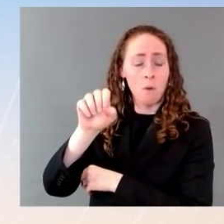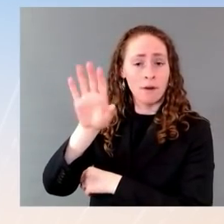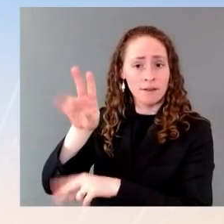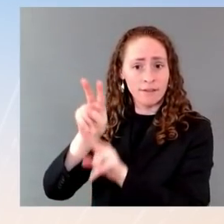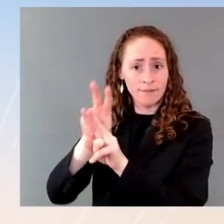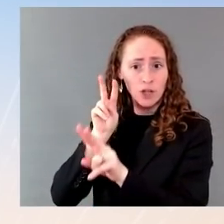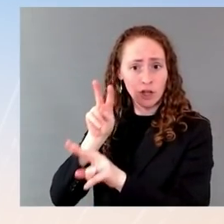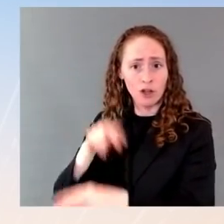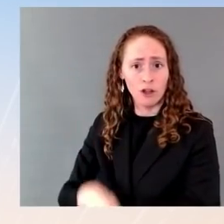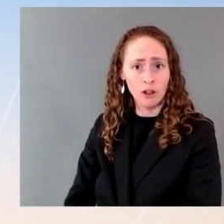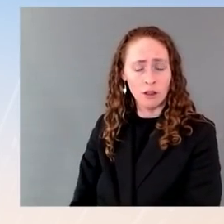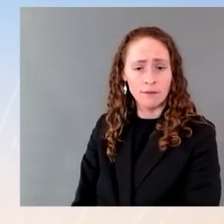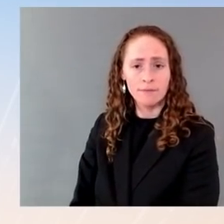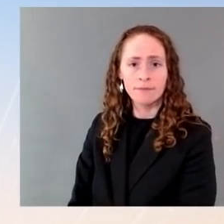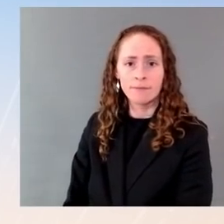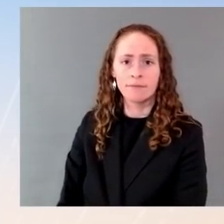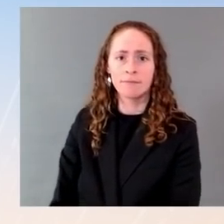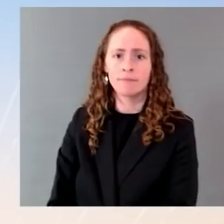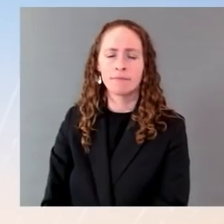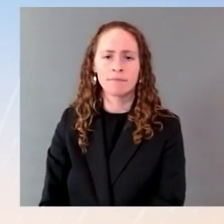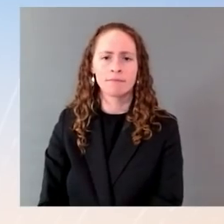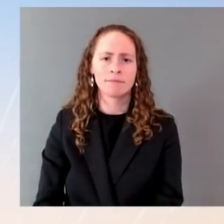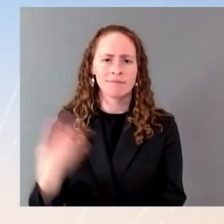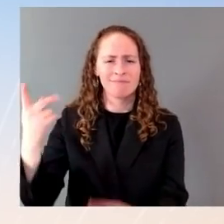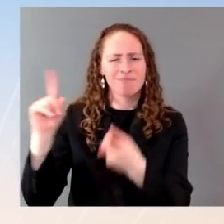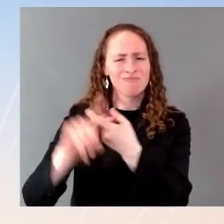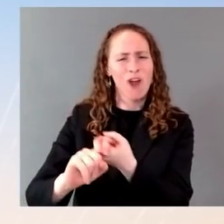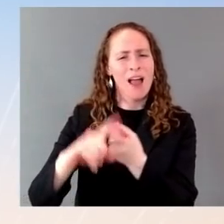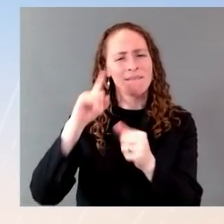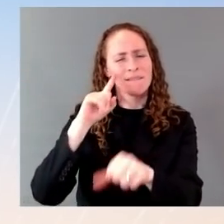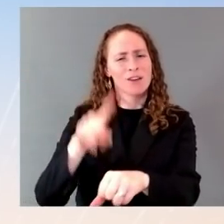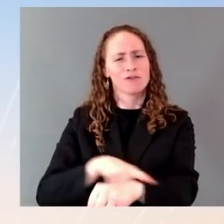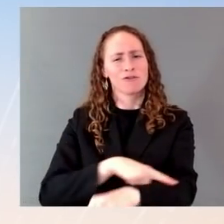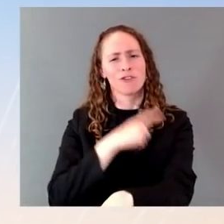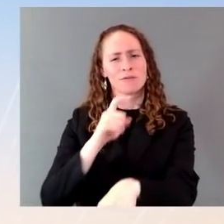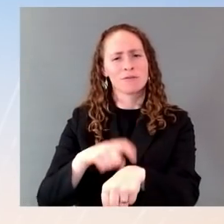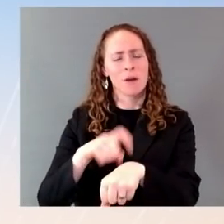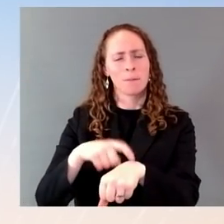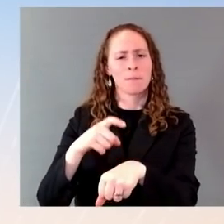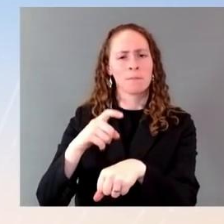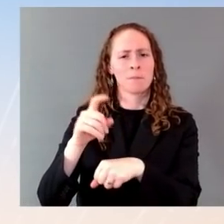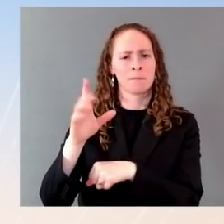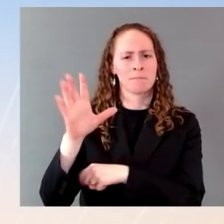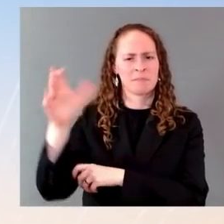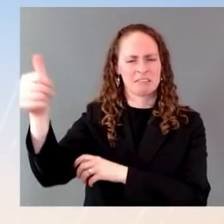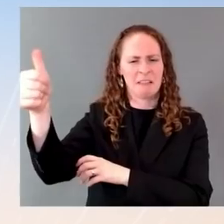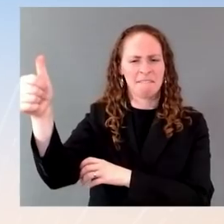of the plans for the funeral. Go ahead. The Press: Just quickly, on the call. Jake said that -- characterized it as "useful."